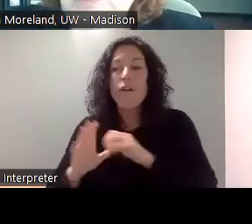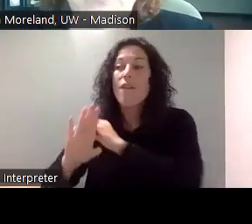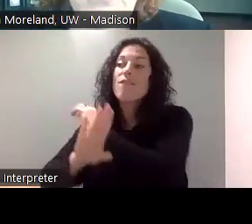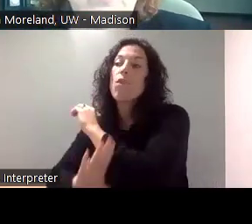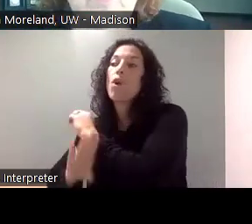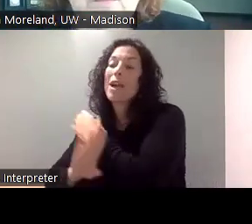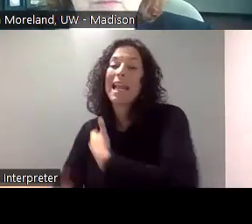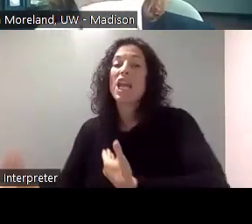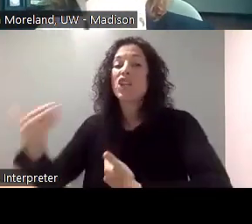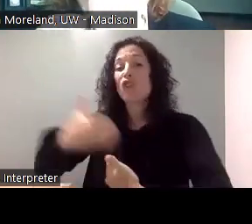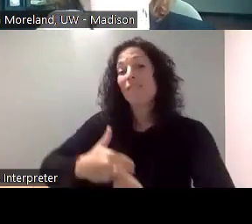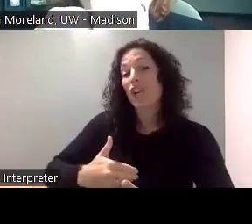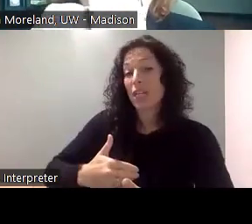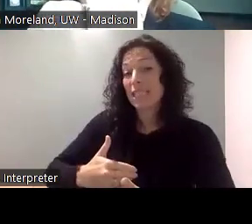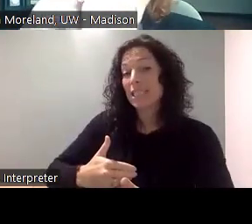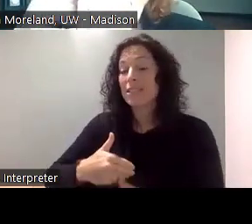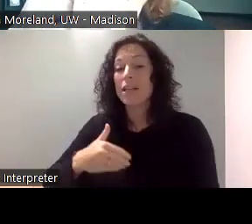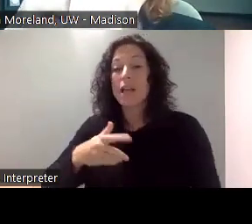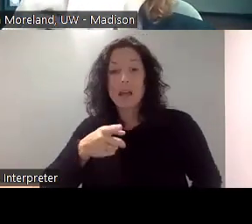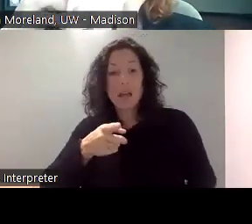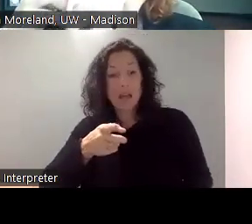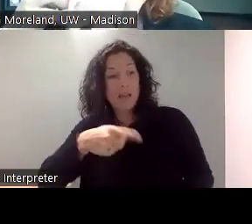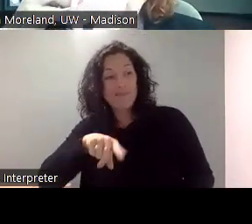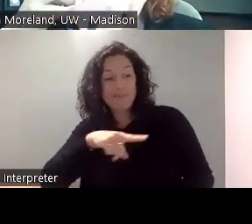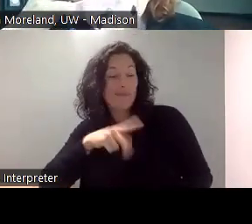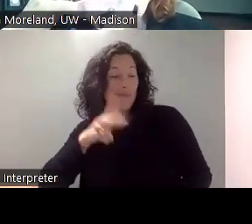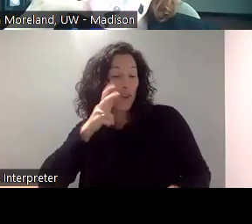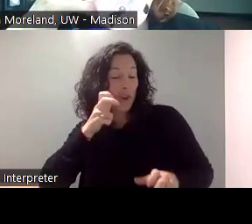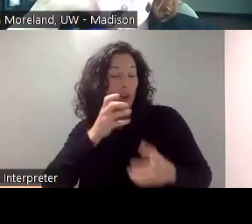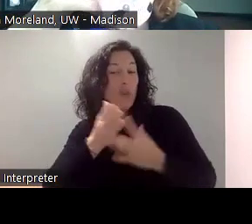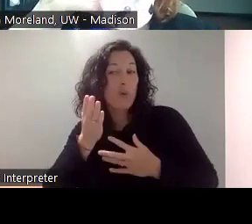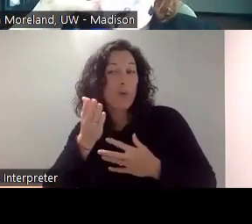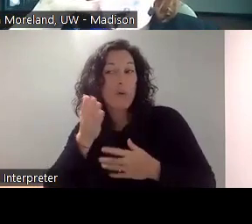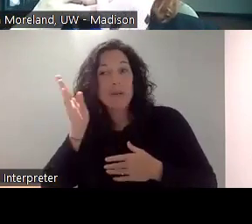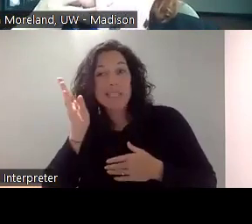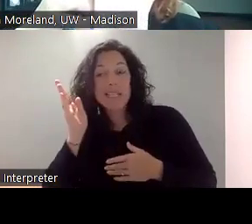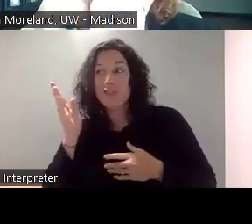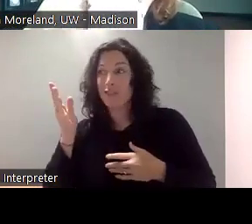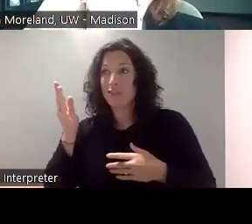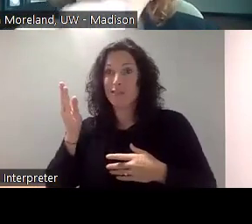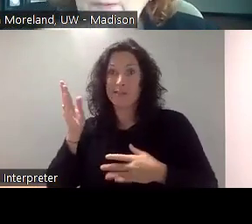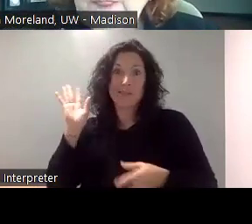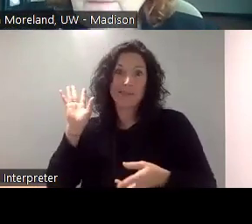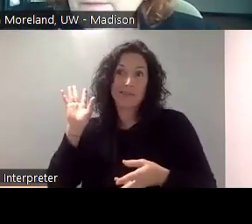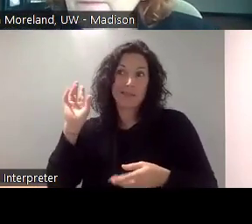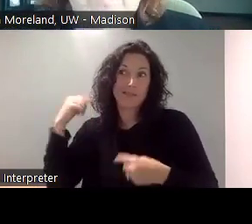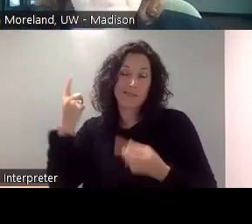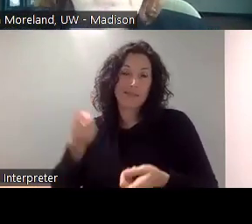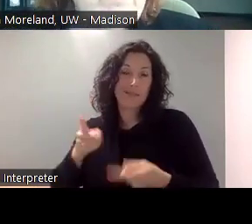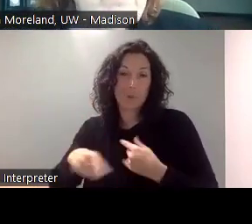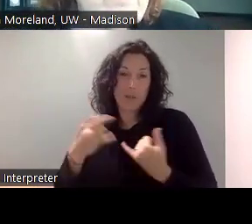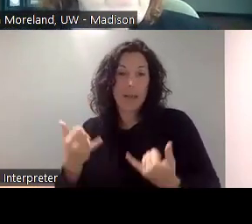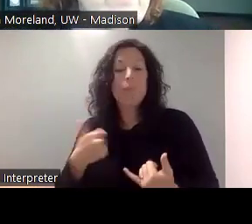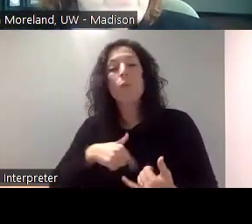and I think you heard through presentations earlier today. It's clear that we need to be open, transparent,